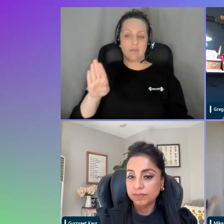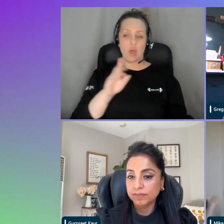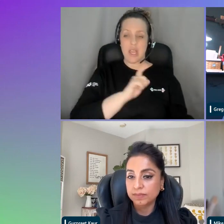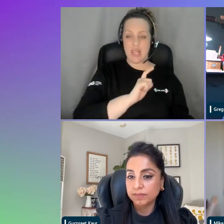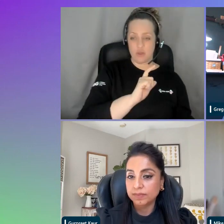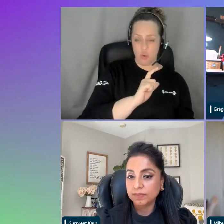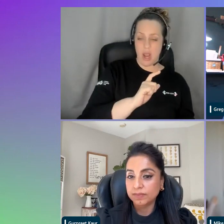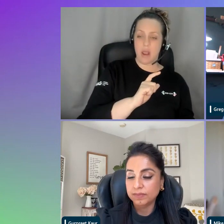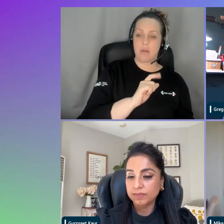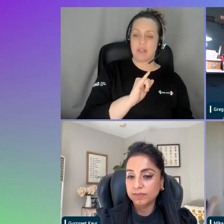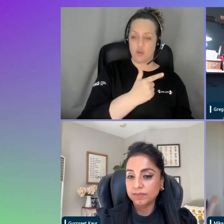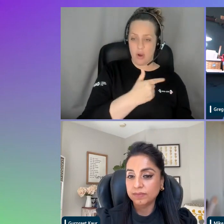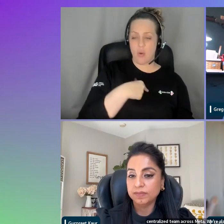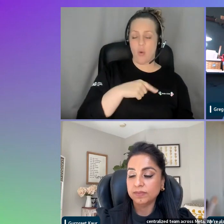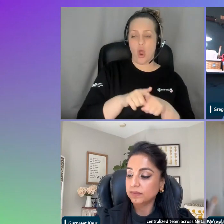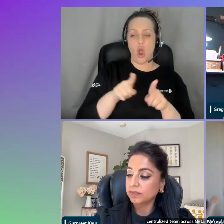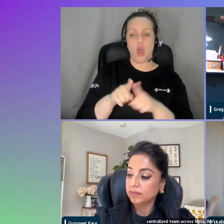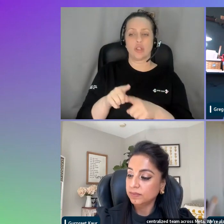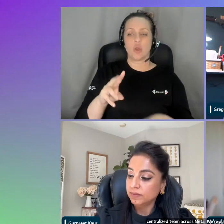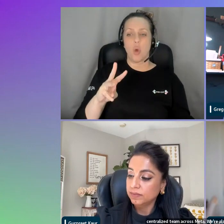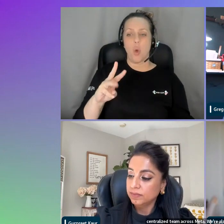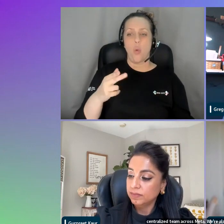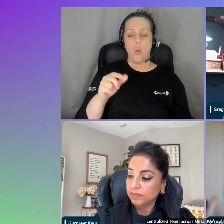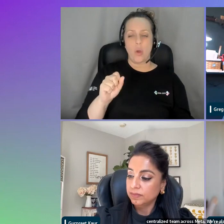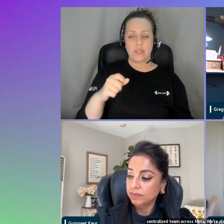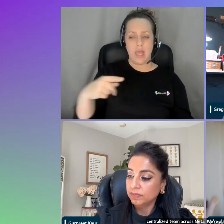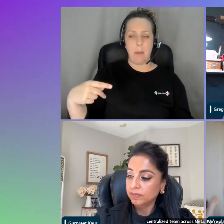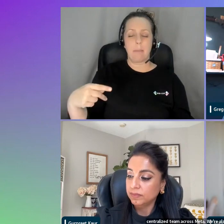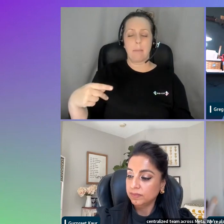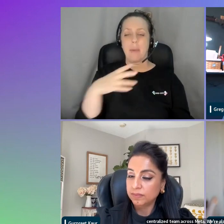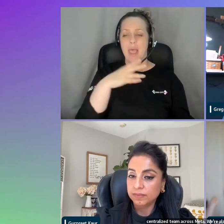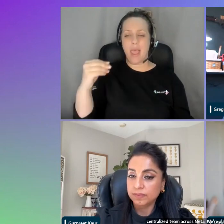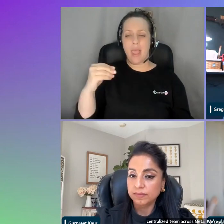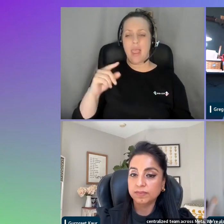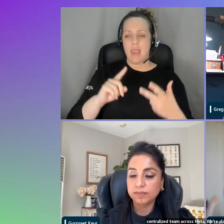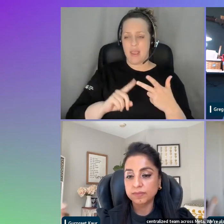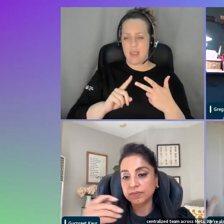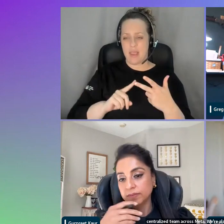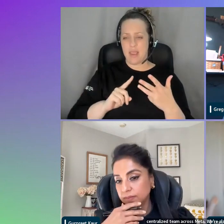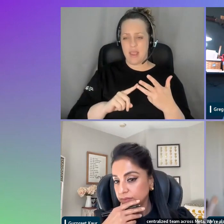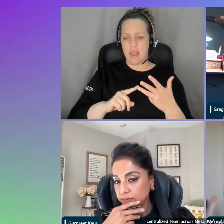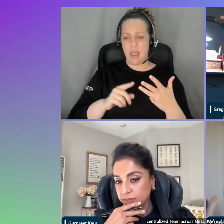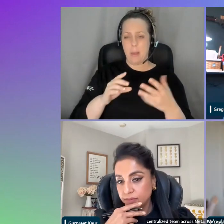Facebook and Instagram, but we're also the makers of WhatsApp and, um, uh, messenger. We make the quest VR headset, we